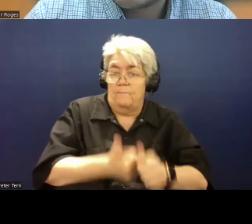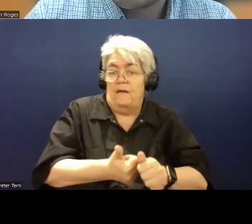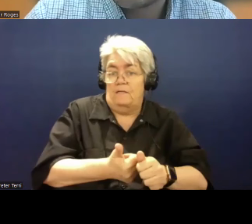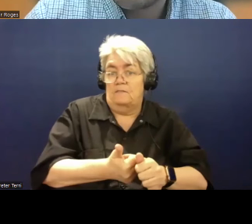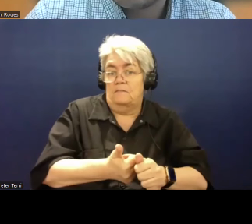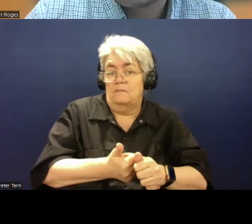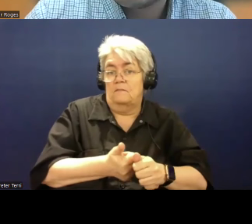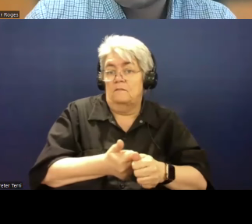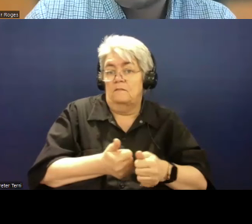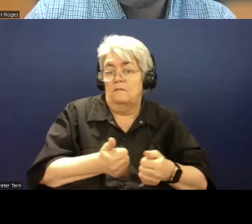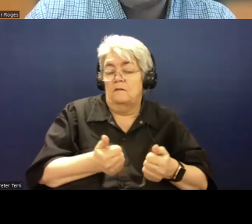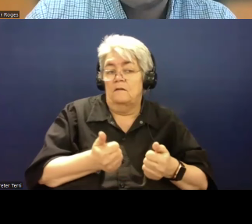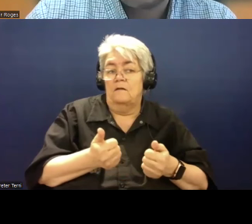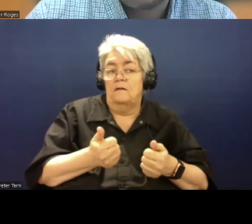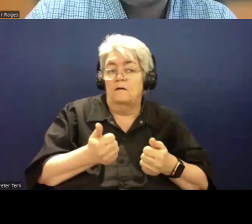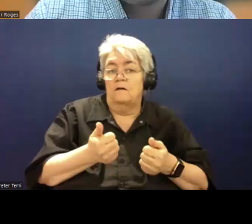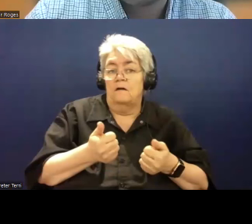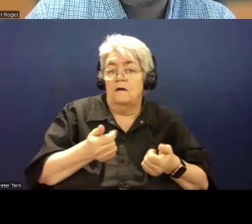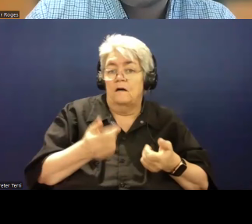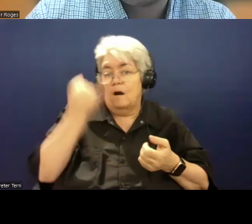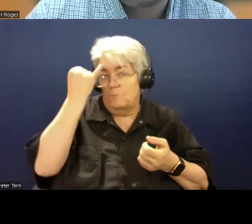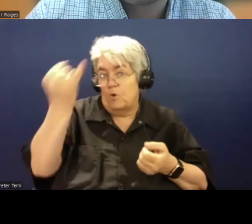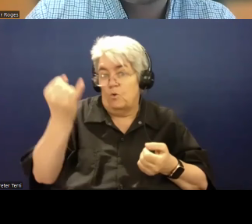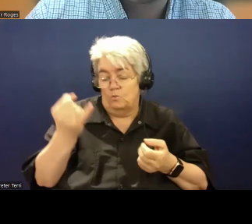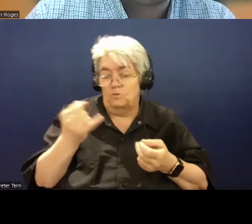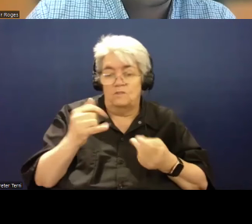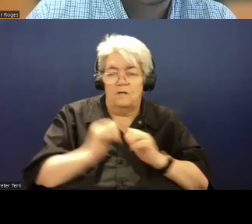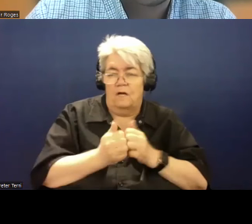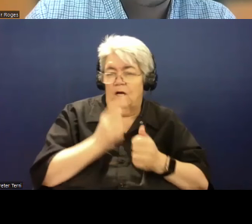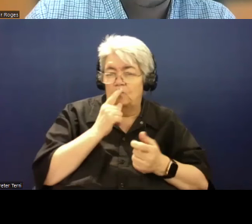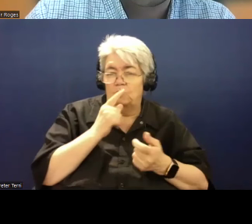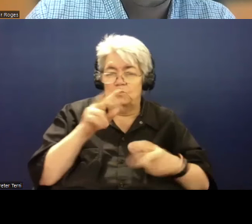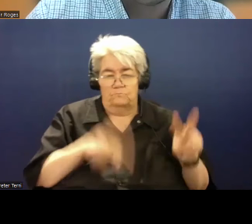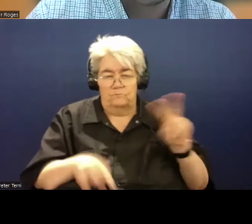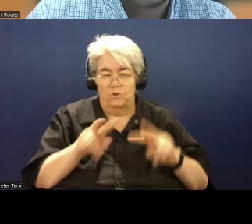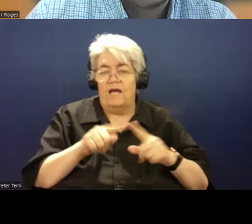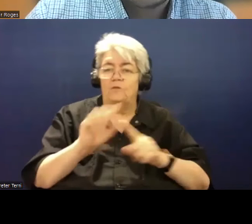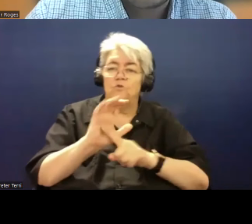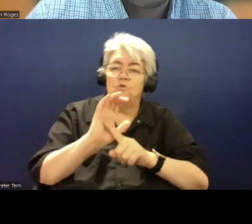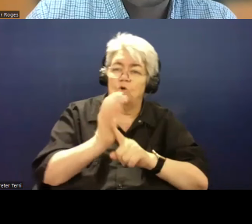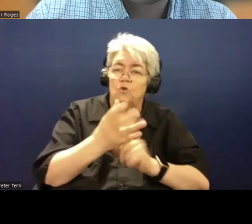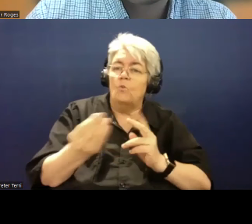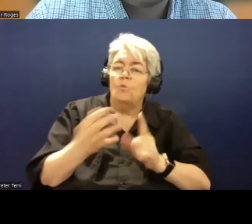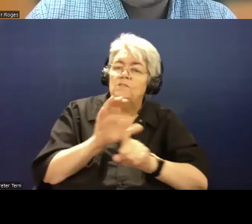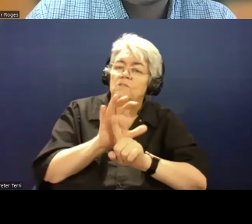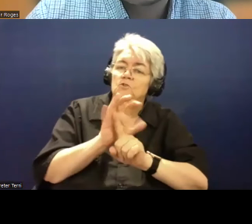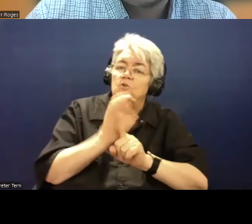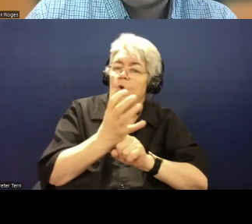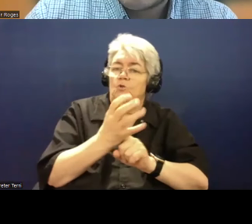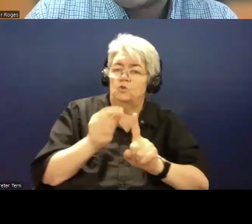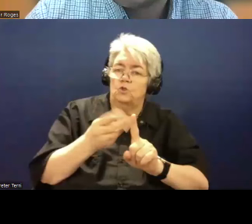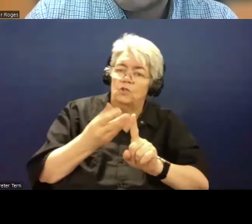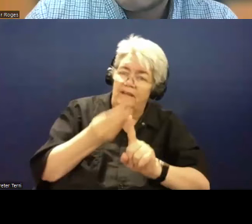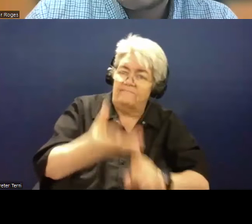THE CULTURE AND THE MEANING AND WHAT IT CAN MEAN FOR US AGAINST